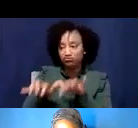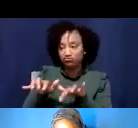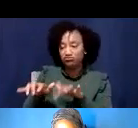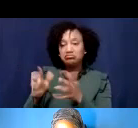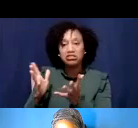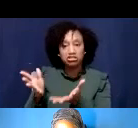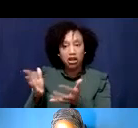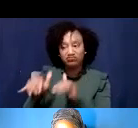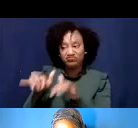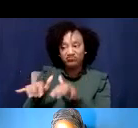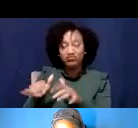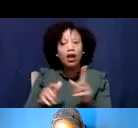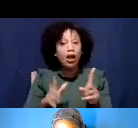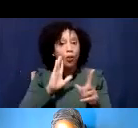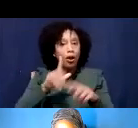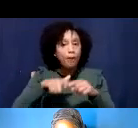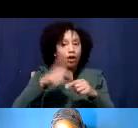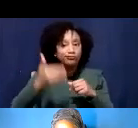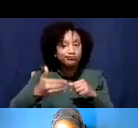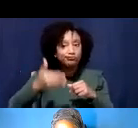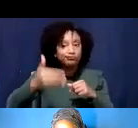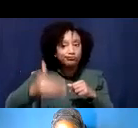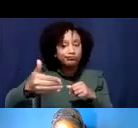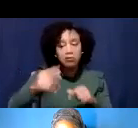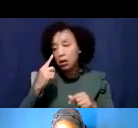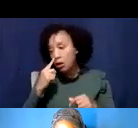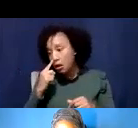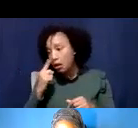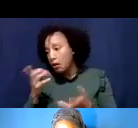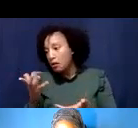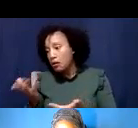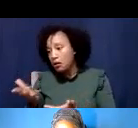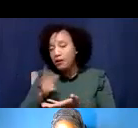and we will pause several times like this during this presentation to answer those.